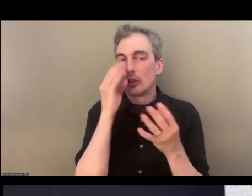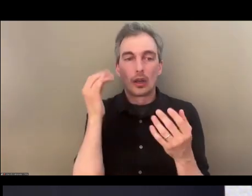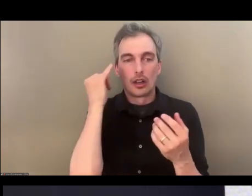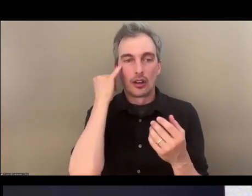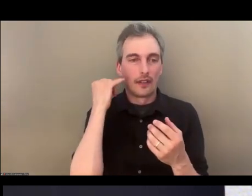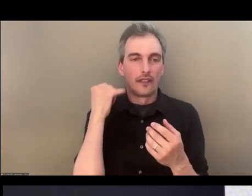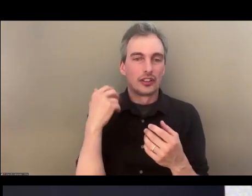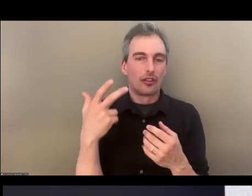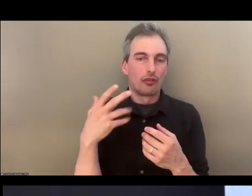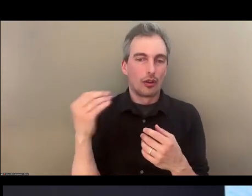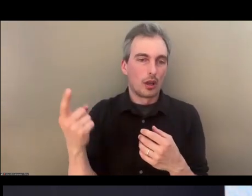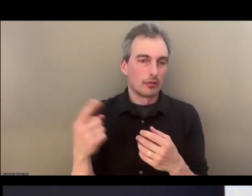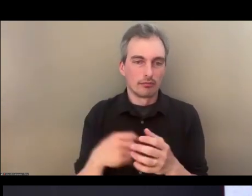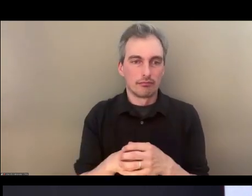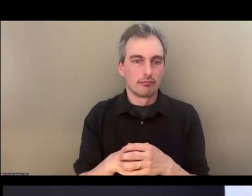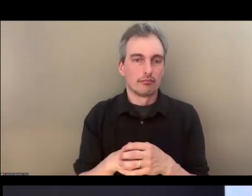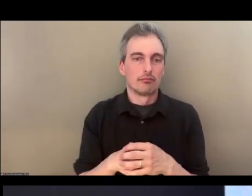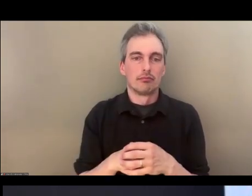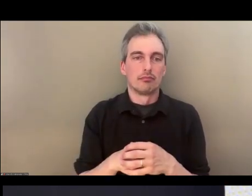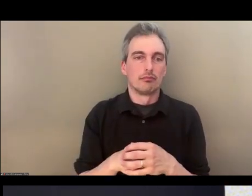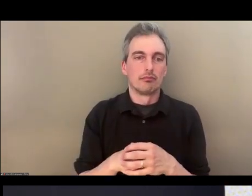That's a technique. It's non-normative. No.